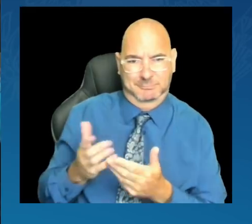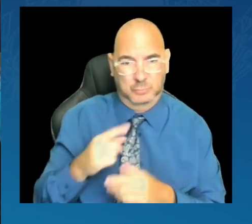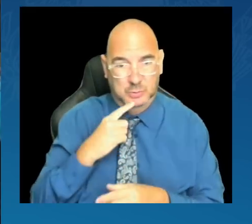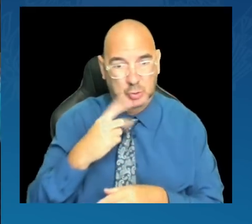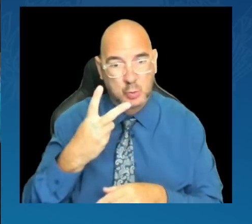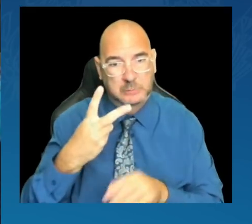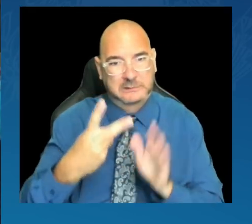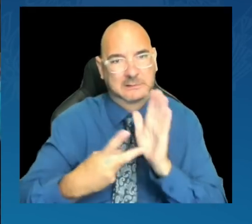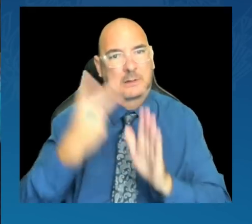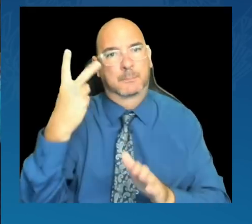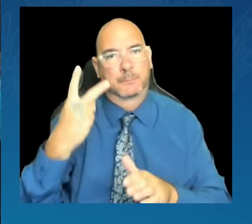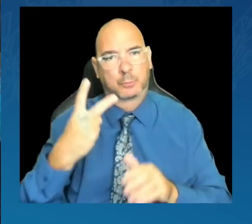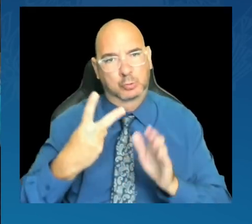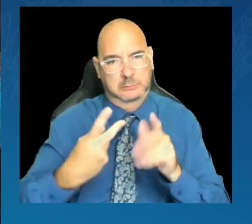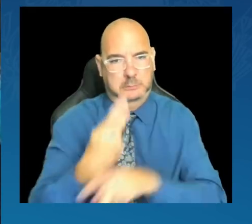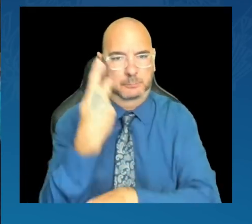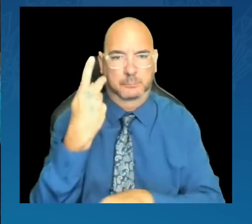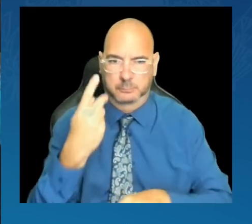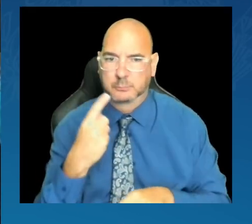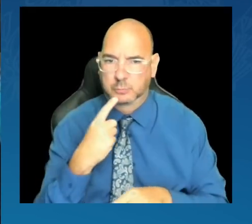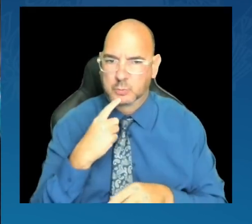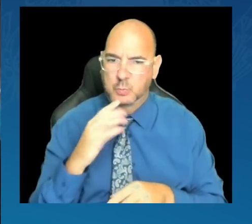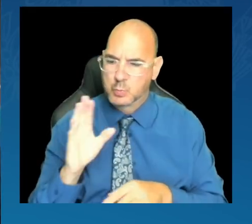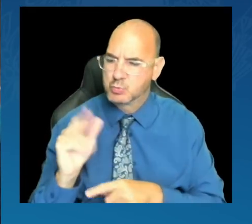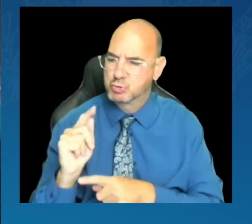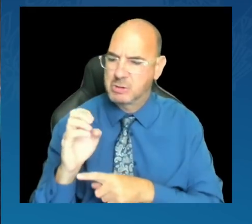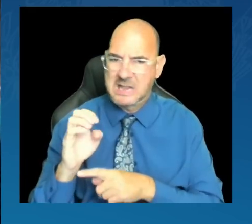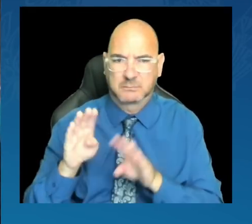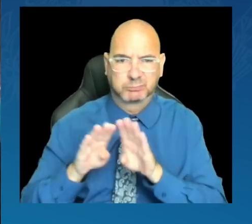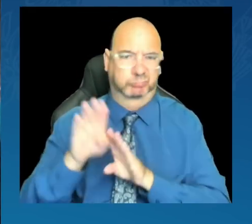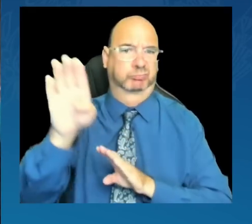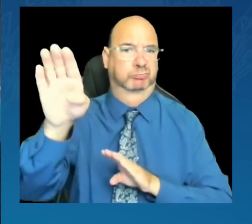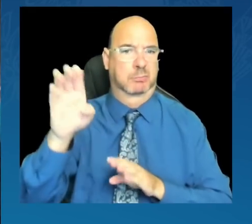Health disparities for blacks was amplified when COVID hit.